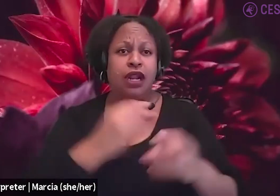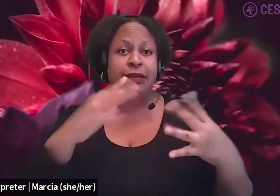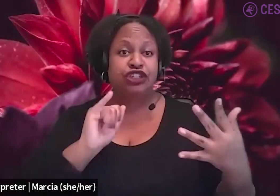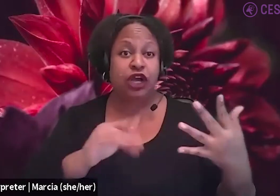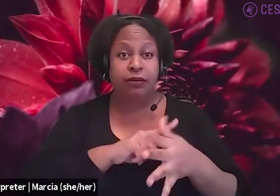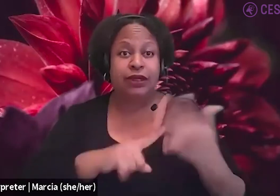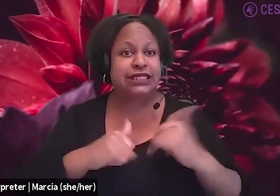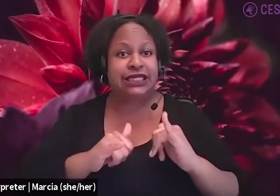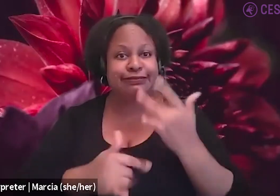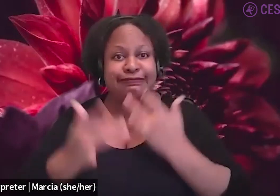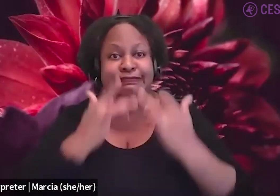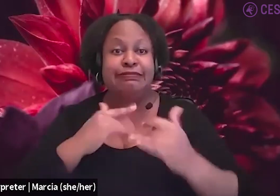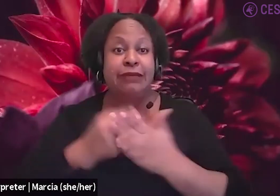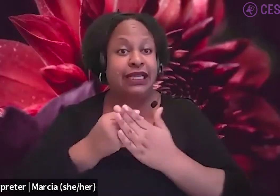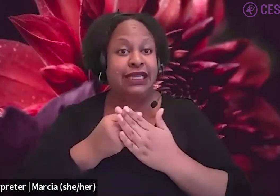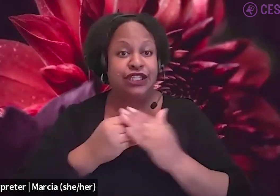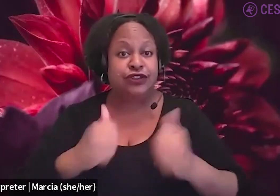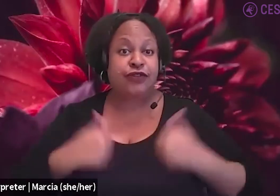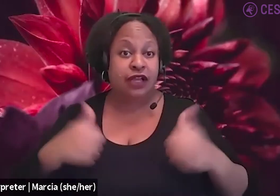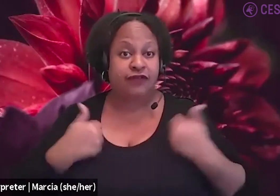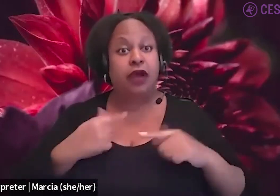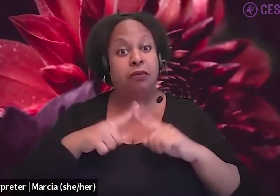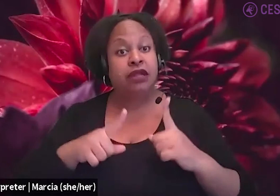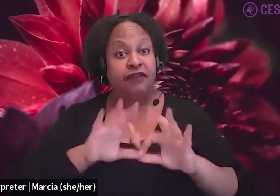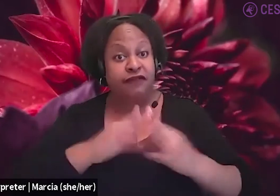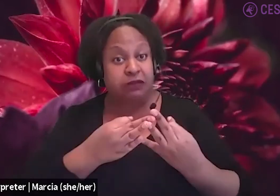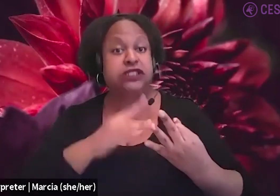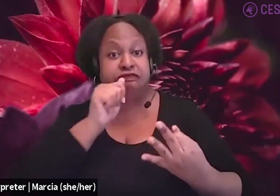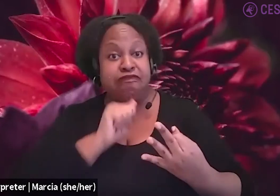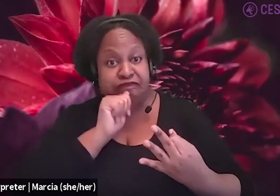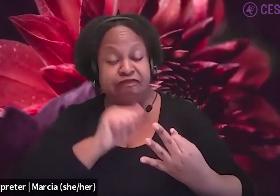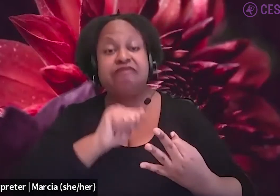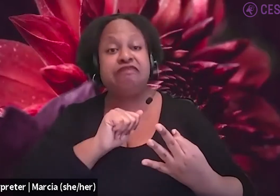to live. However families do live and do raise children and do achieve amazingness even